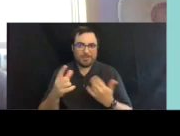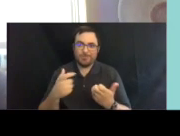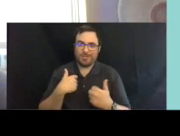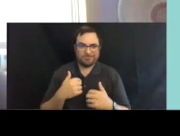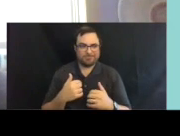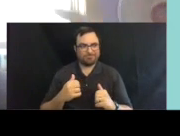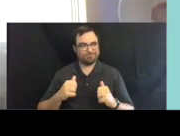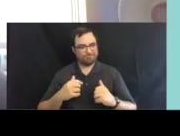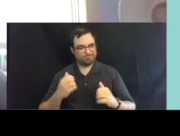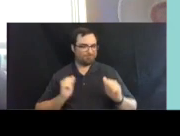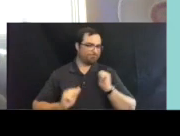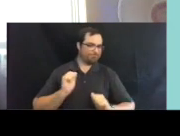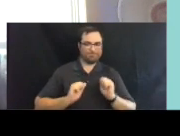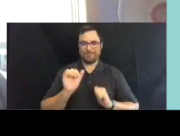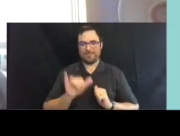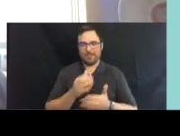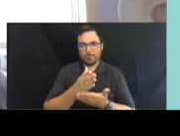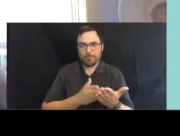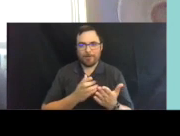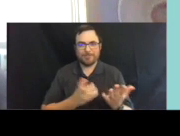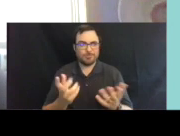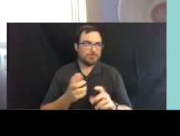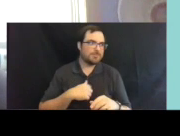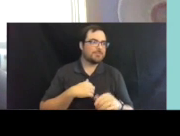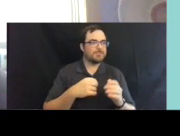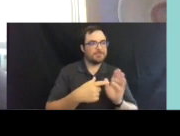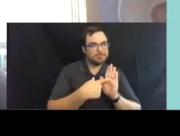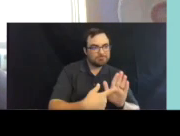producing it and he's imitating and he's hearing it. Long versus short duration is